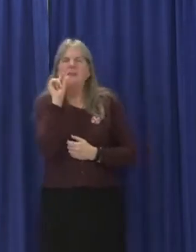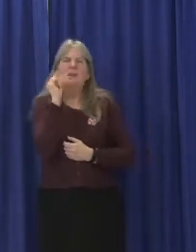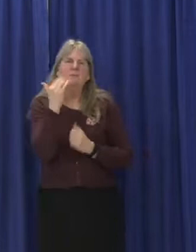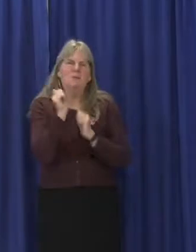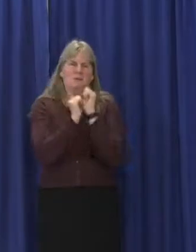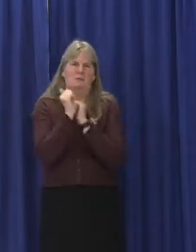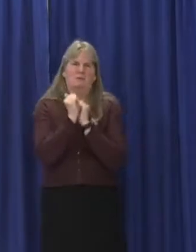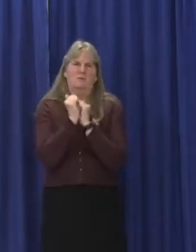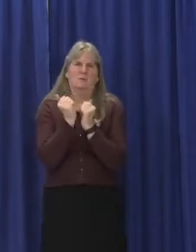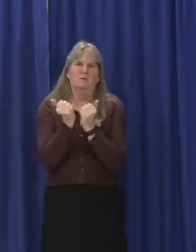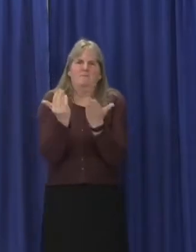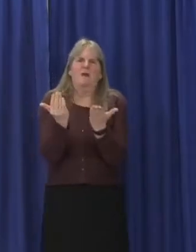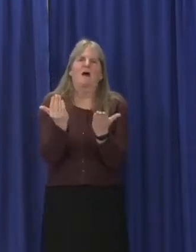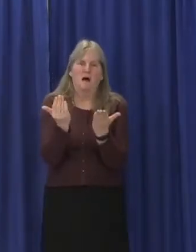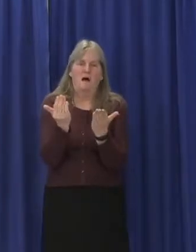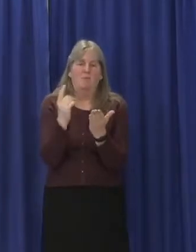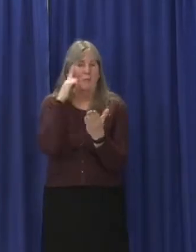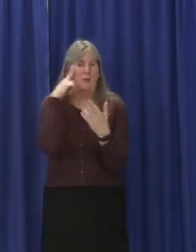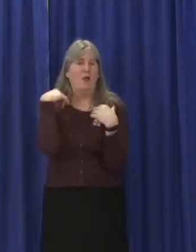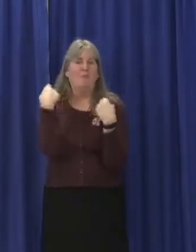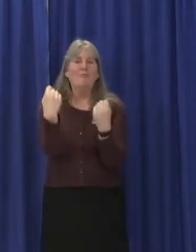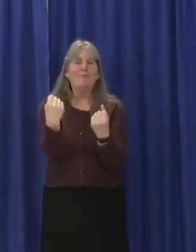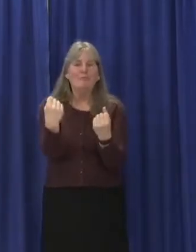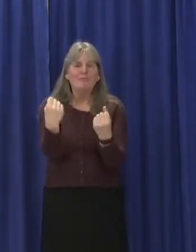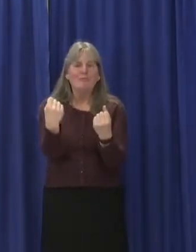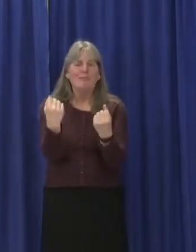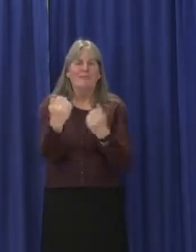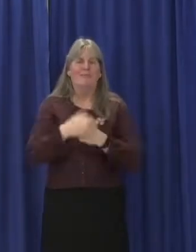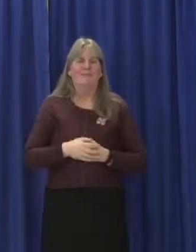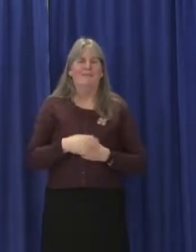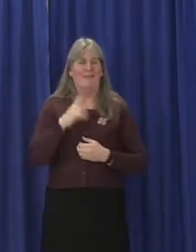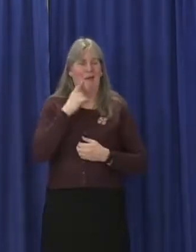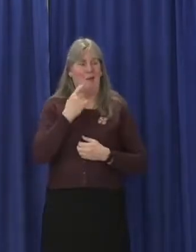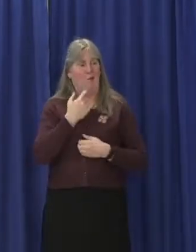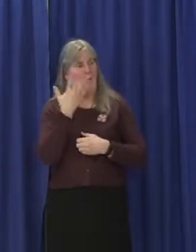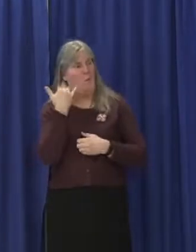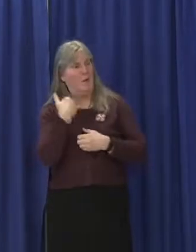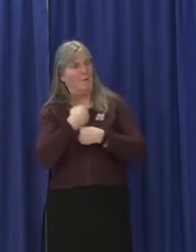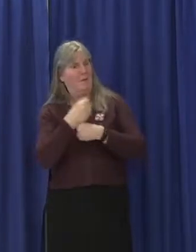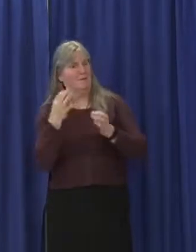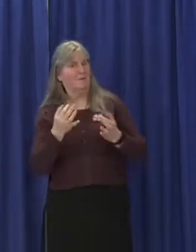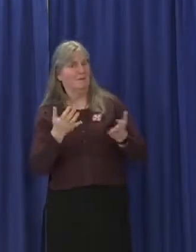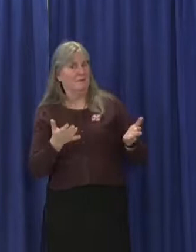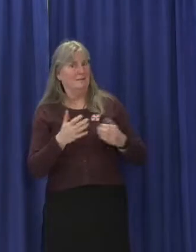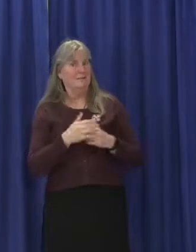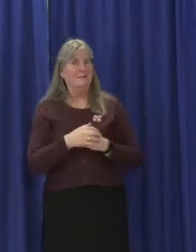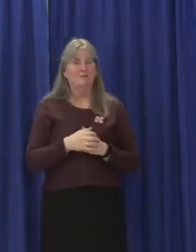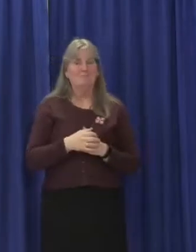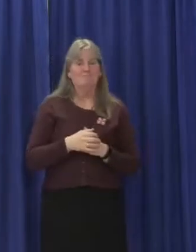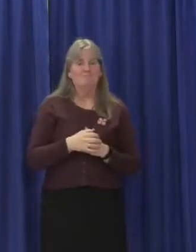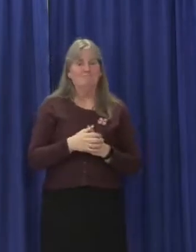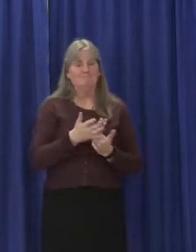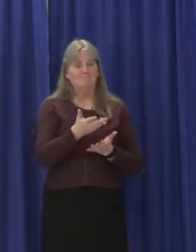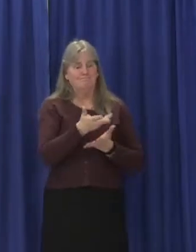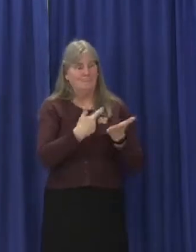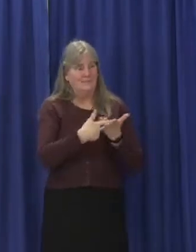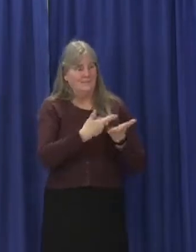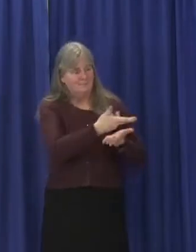important for mental health. I think that that's really where we went as well with the conversation with the Chief Medical Officer of Health.